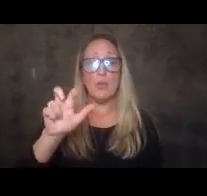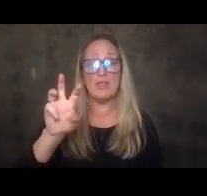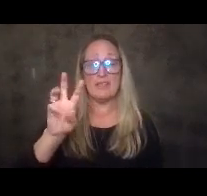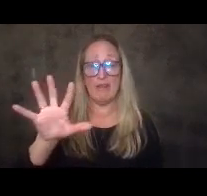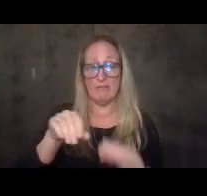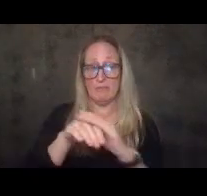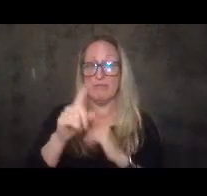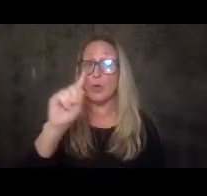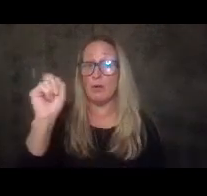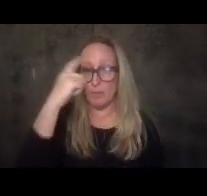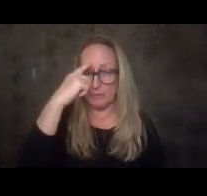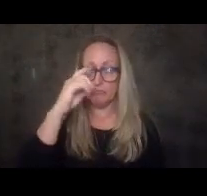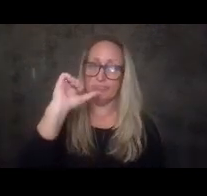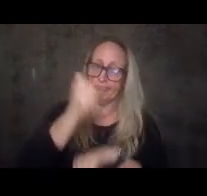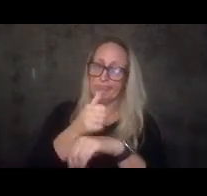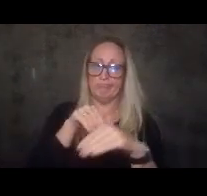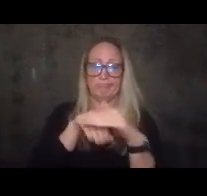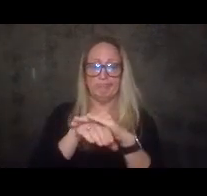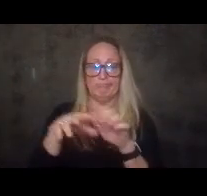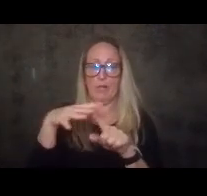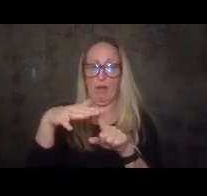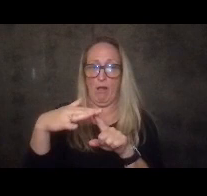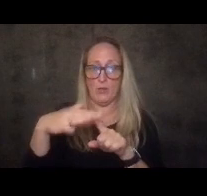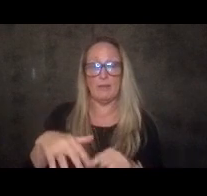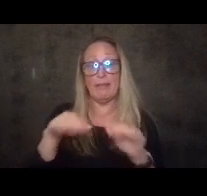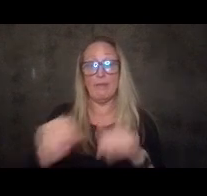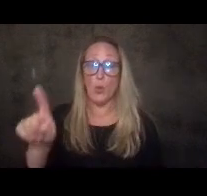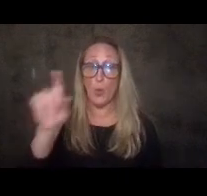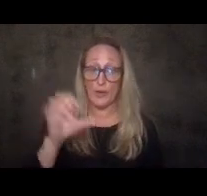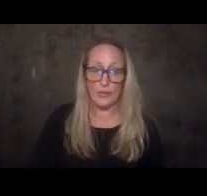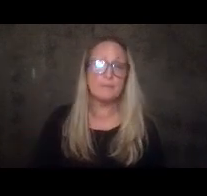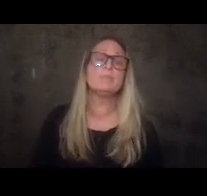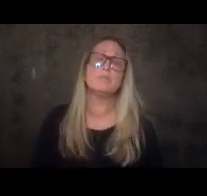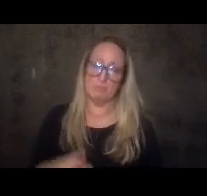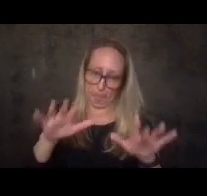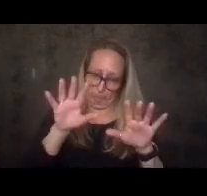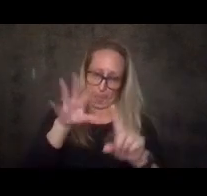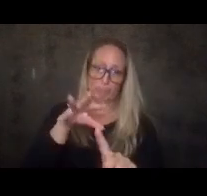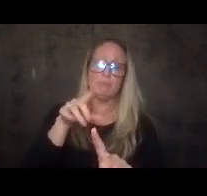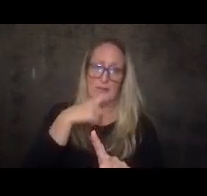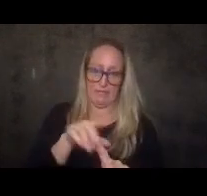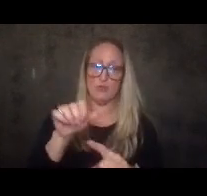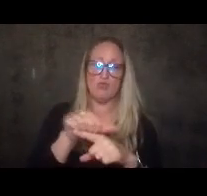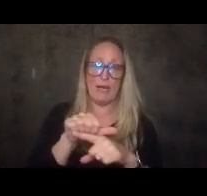for government creating accessible content level one hundred. We are recording this training so it will be available